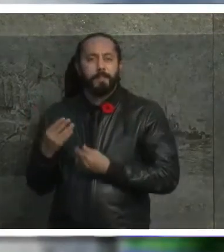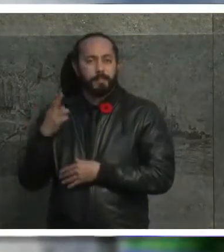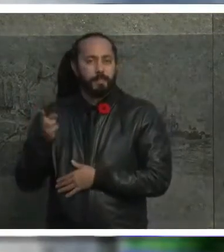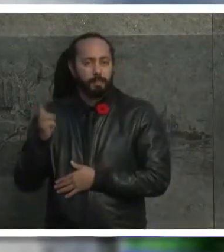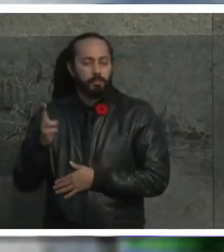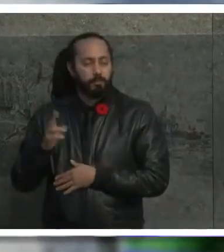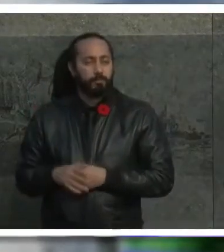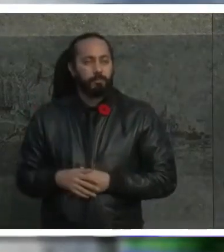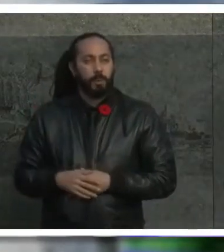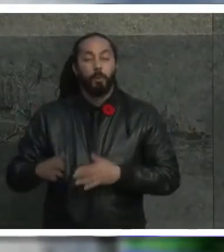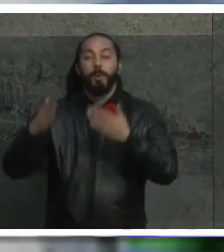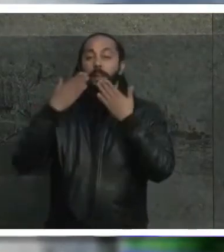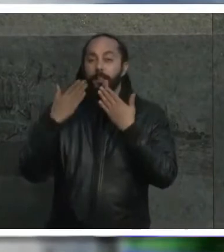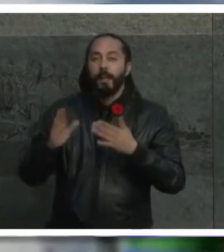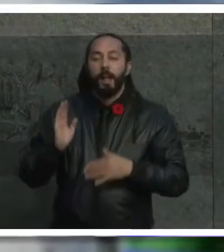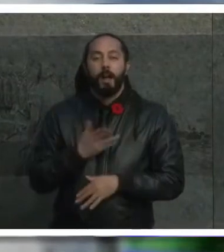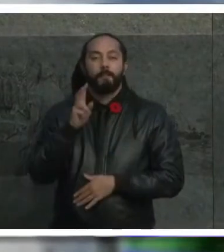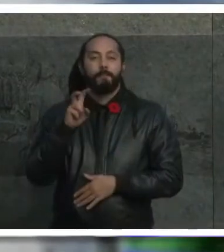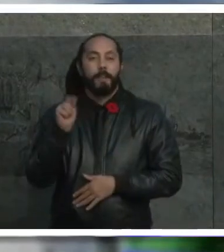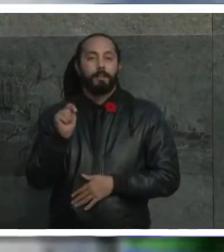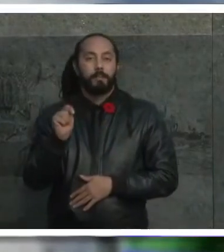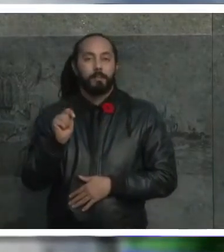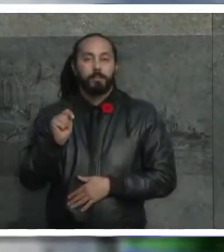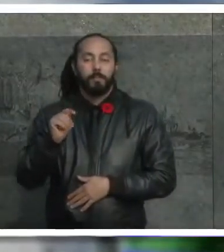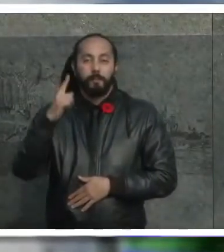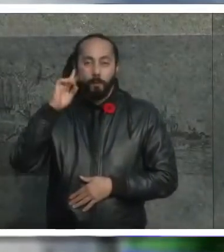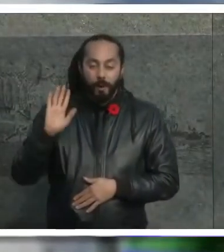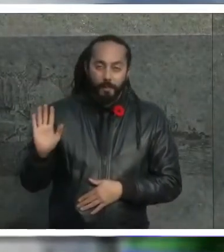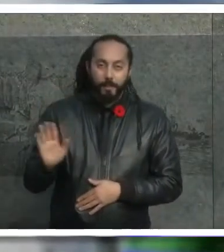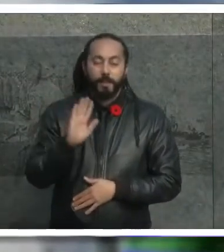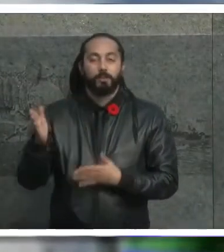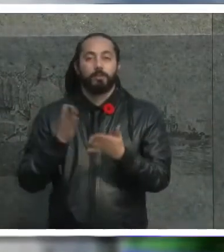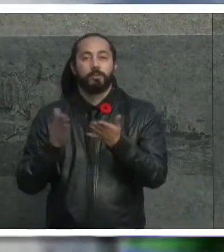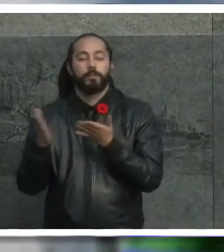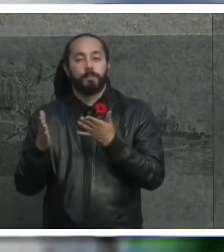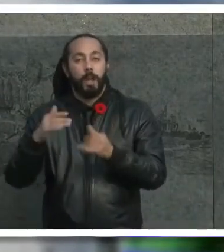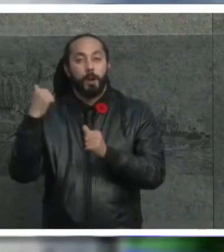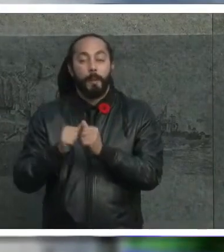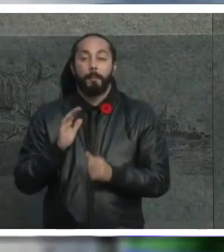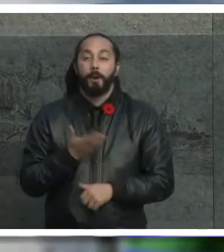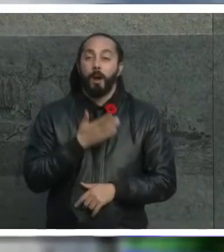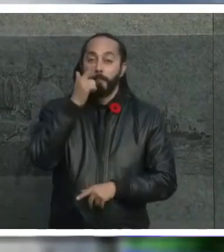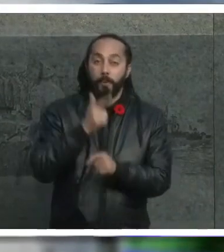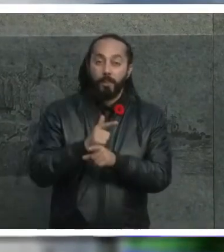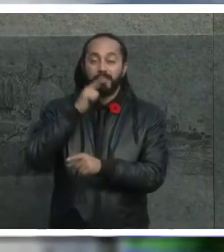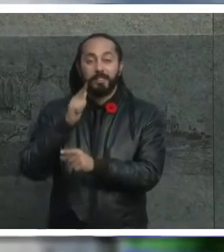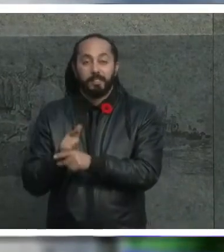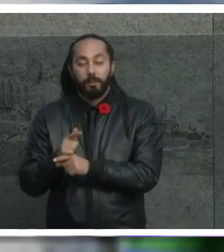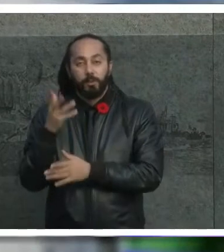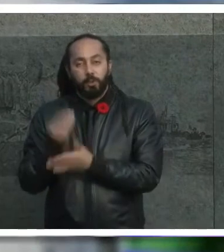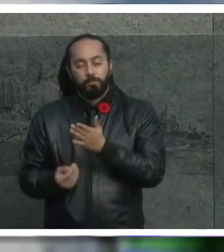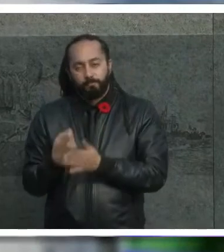strength from the fact we walked in the footsteps of those who have served our country with distinction throughout history and